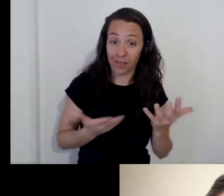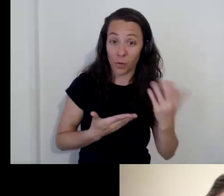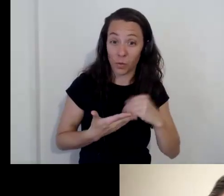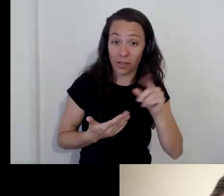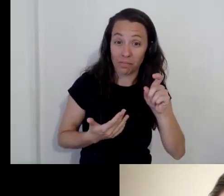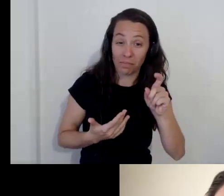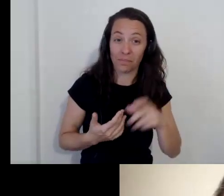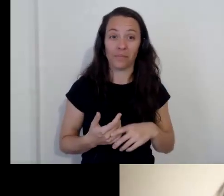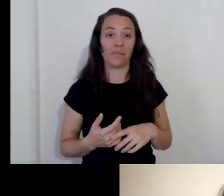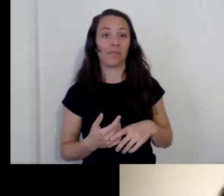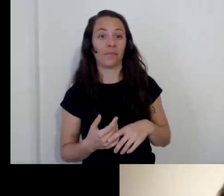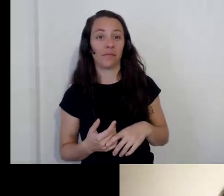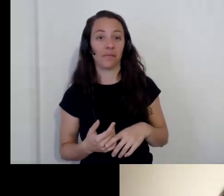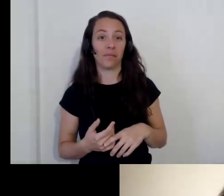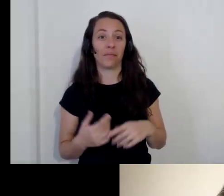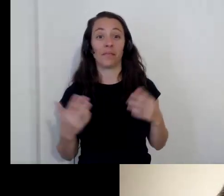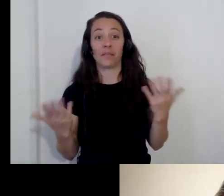I mean, who knows? Maybe. I think a